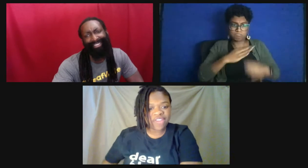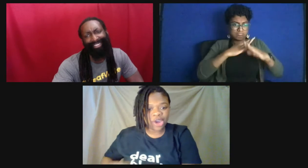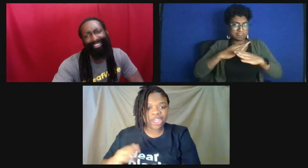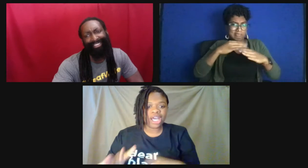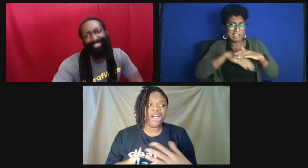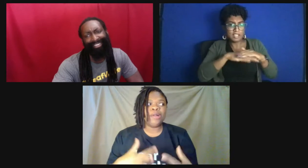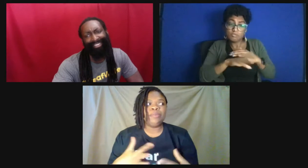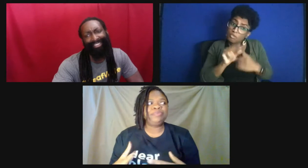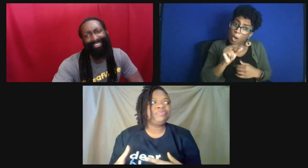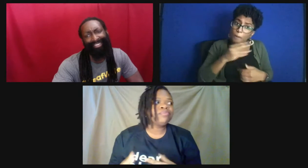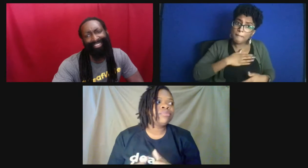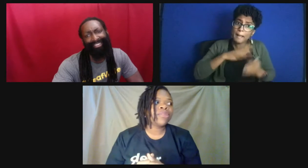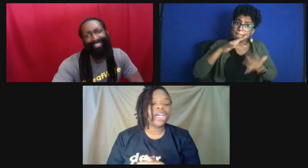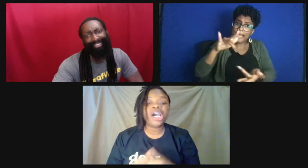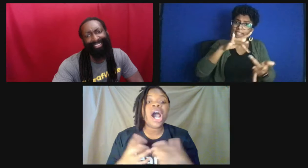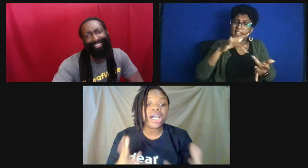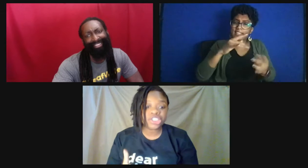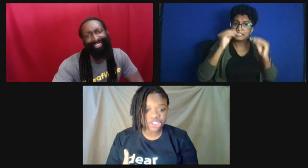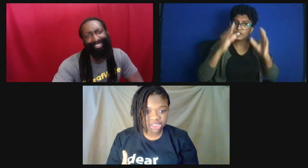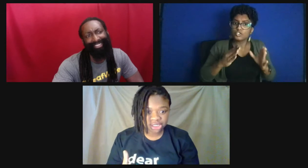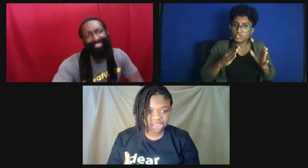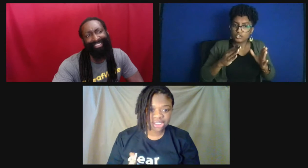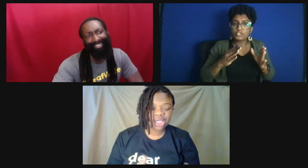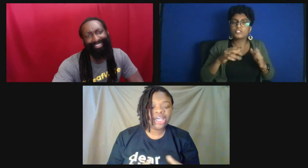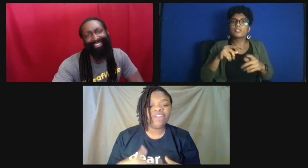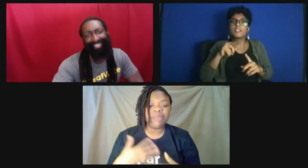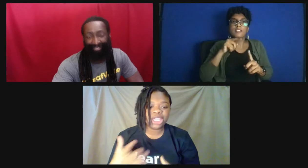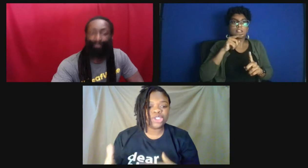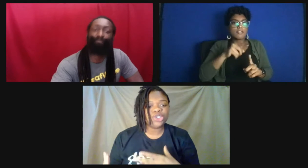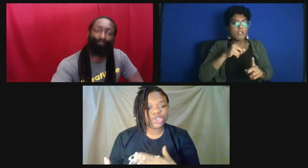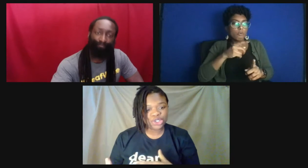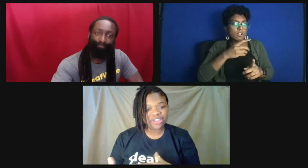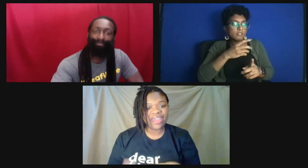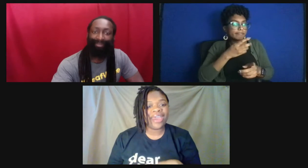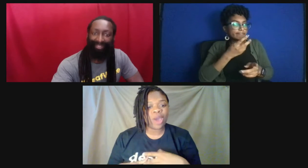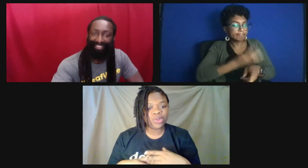were very cautious of making sure that